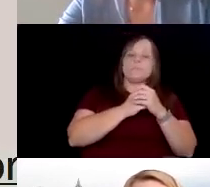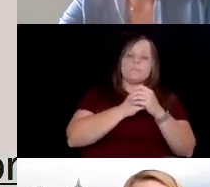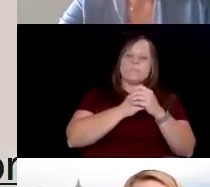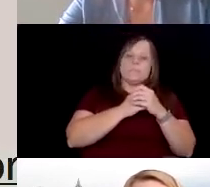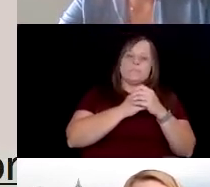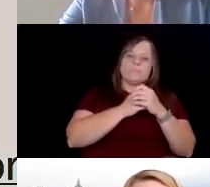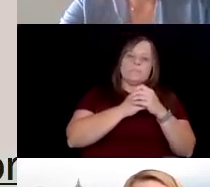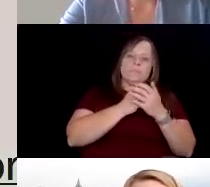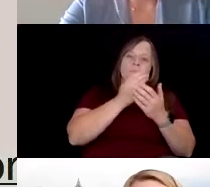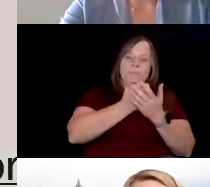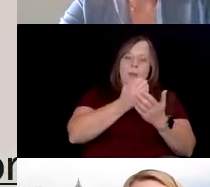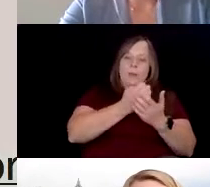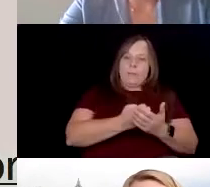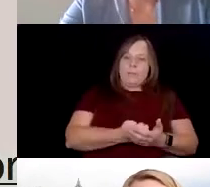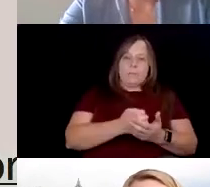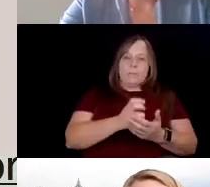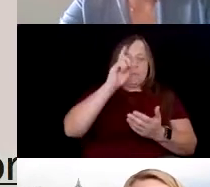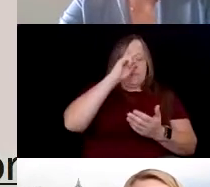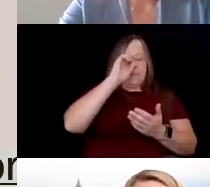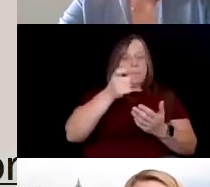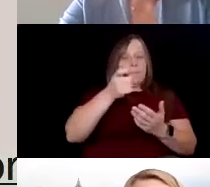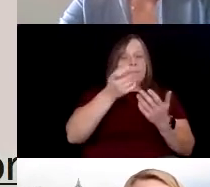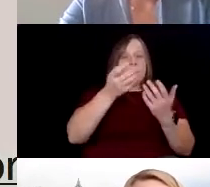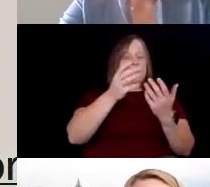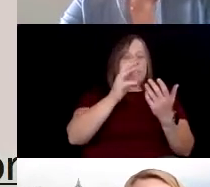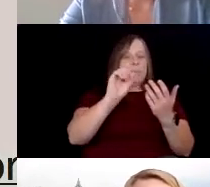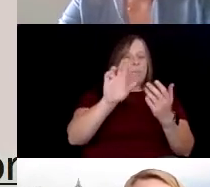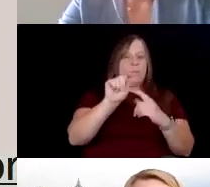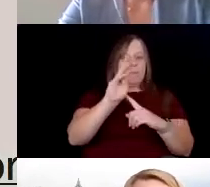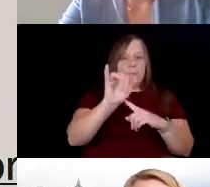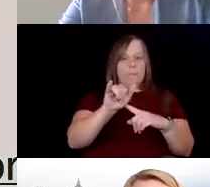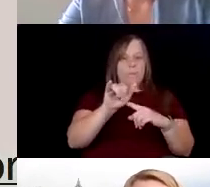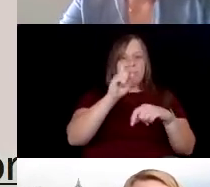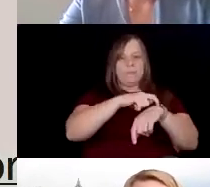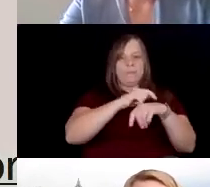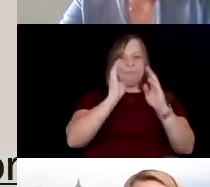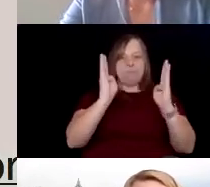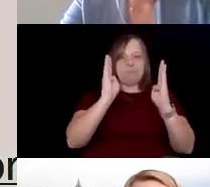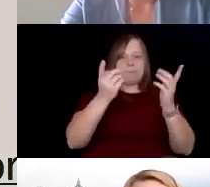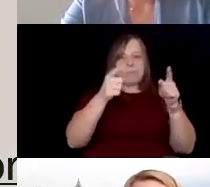Evidence of your mental health diagnosis or your TBI diagnosis, a timeline of major events that took place,